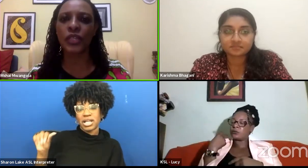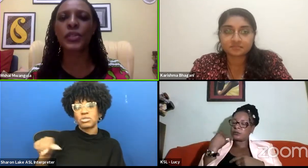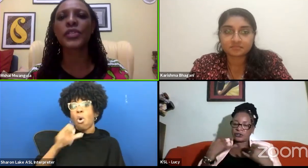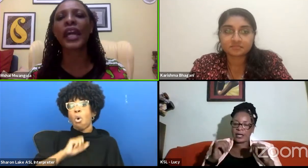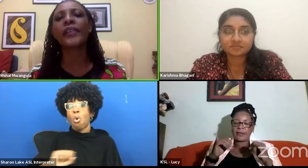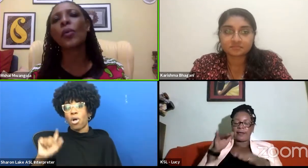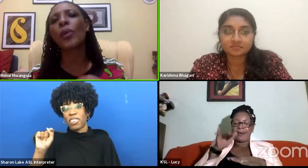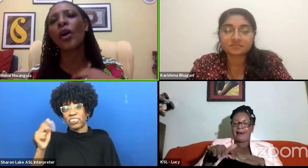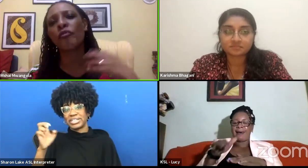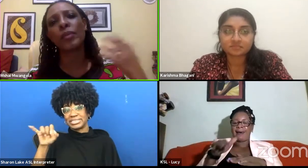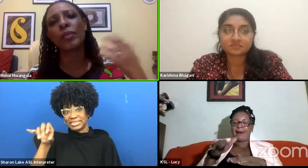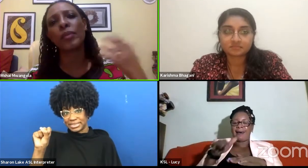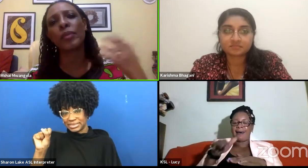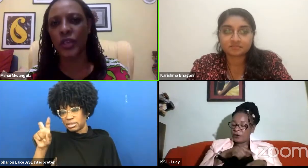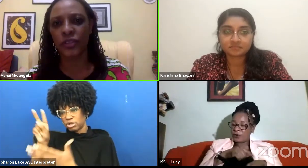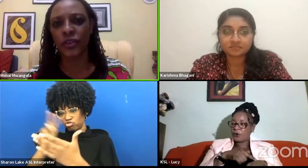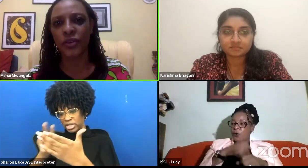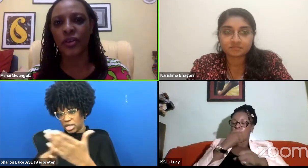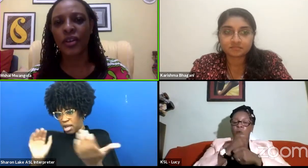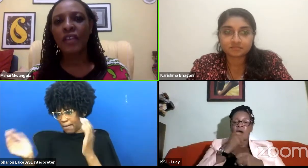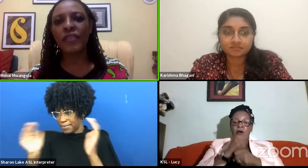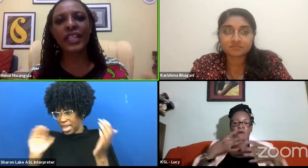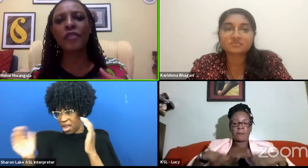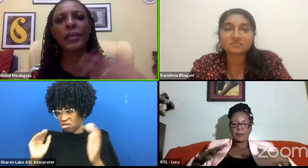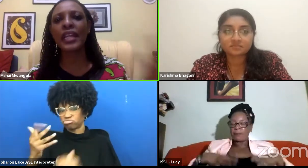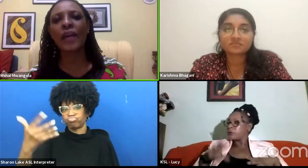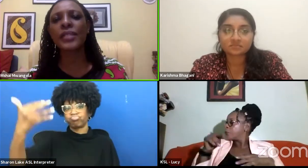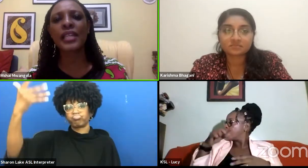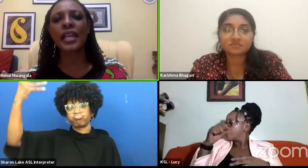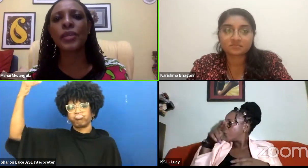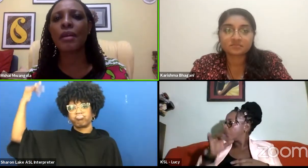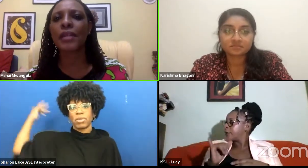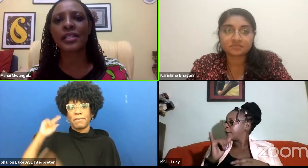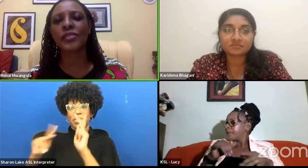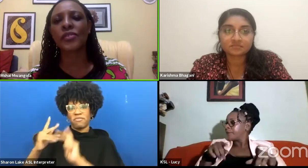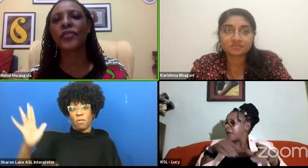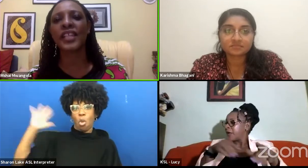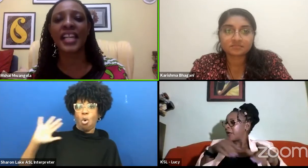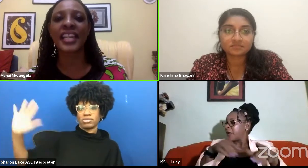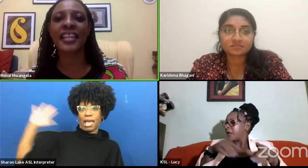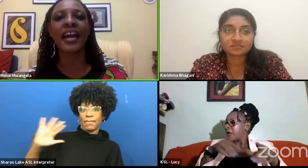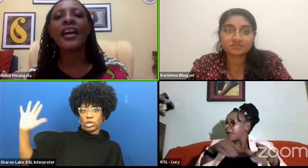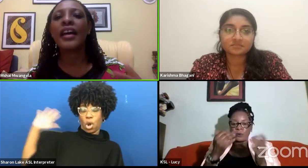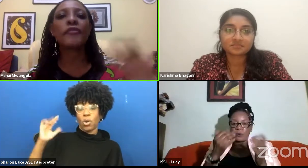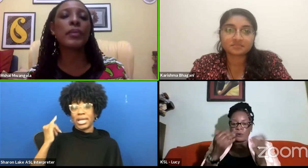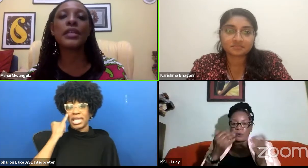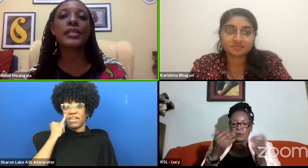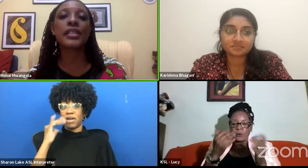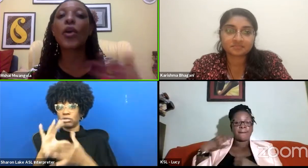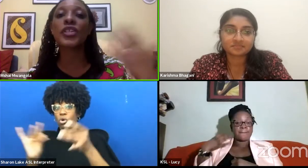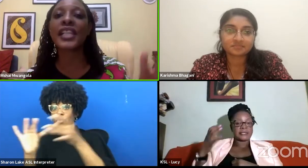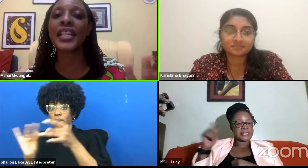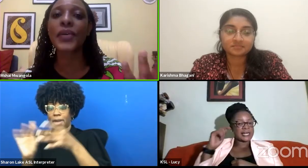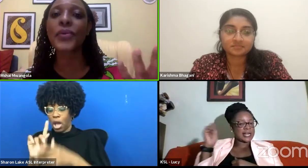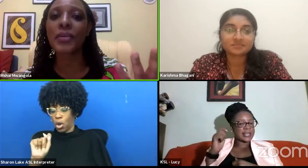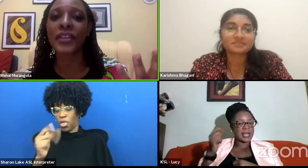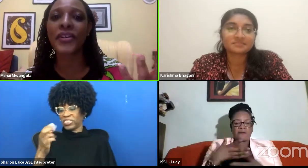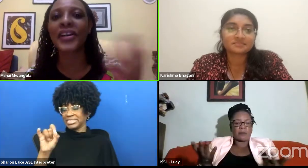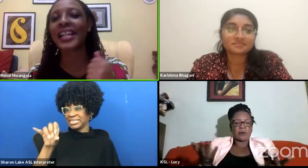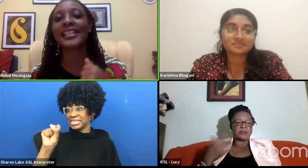It was looking at the work of people like Ngugi wa Thiong'o. Everybody, I would say, I'm doing my master's of Theater in Kenya, everybody would say, "Oh, you're studying Ngugi wa Thiong'o?"